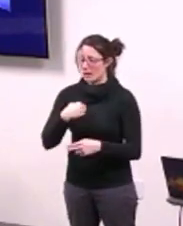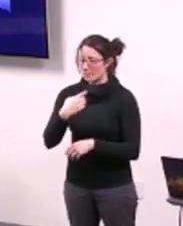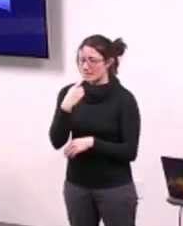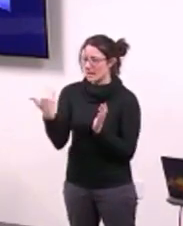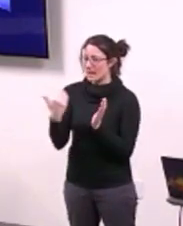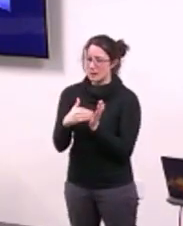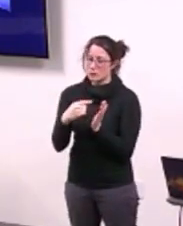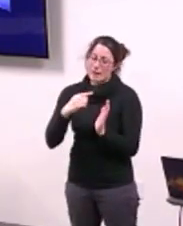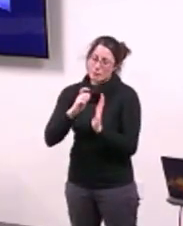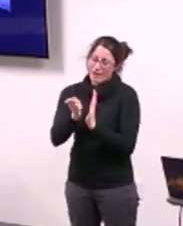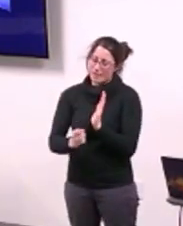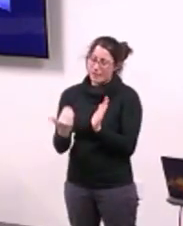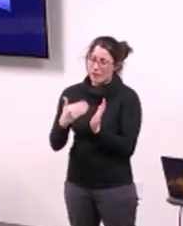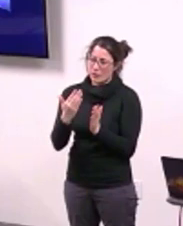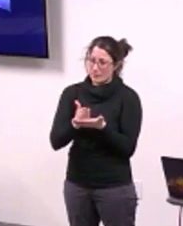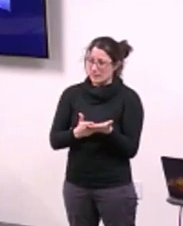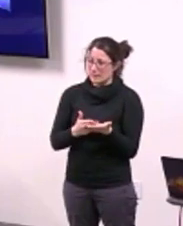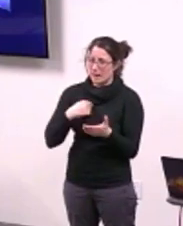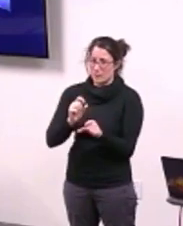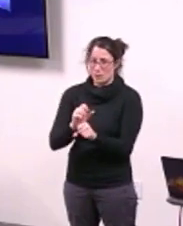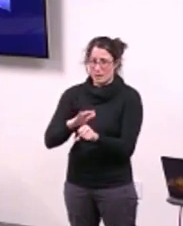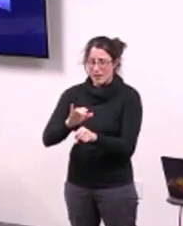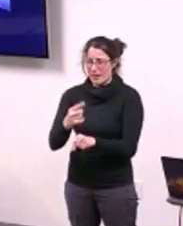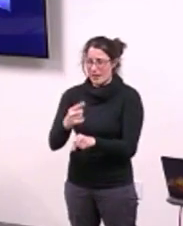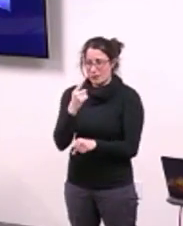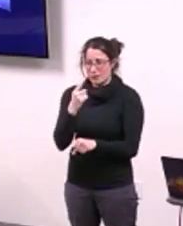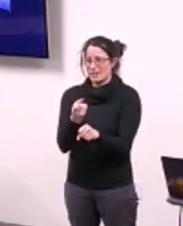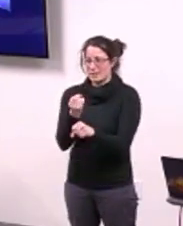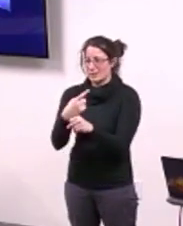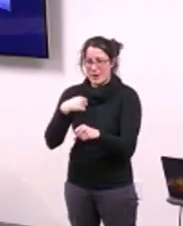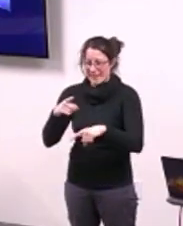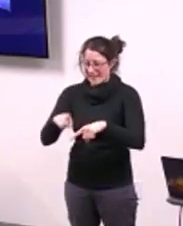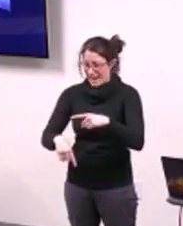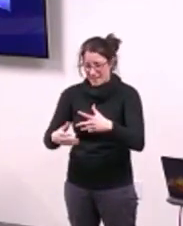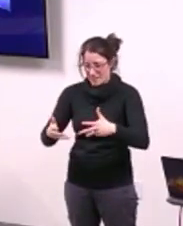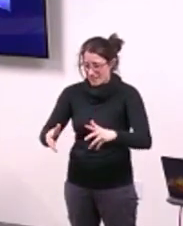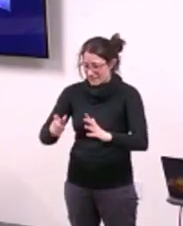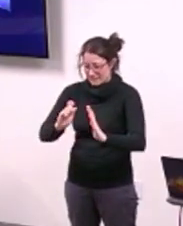And I've been working on it for like two years. Because I can't quite get it out. It's literally called An Ode to the Runners.